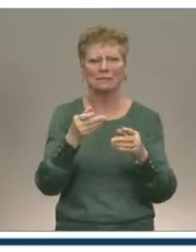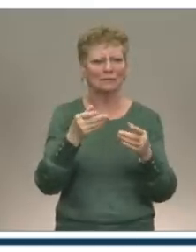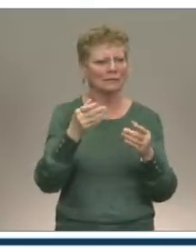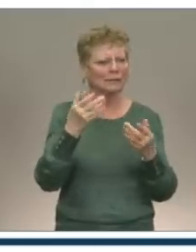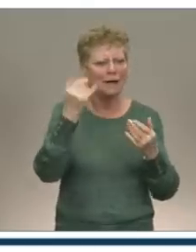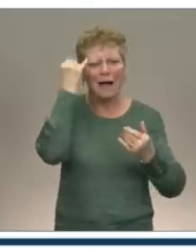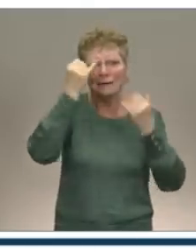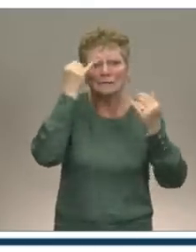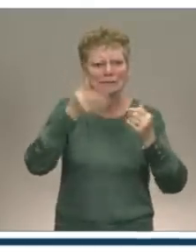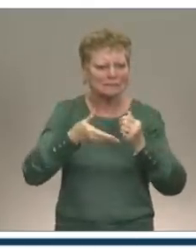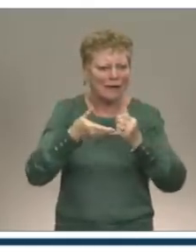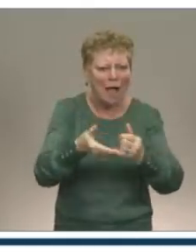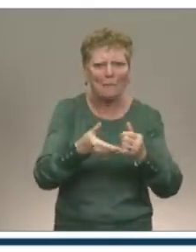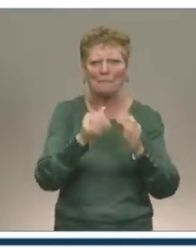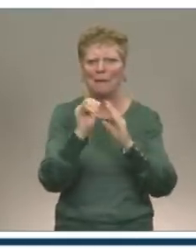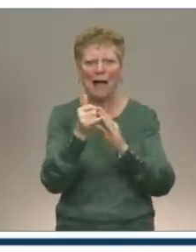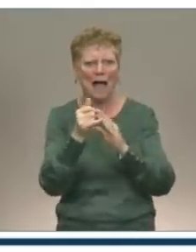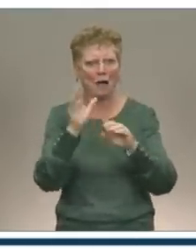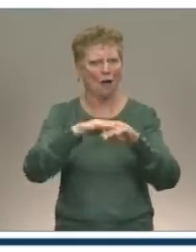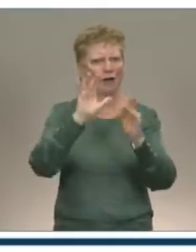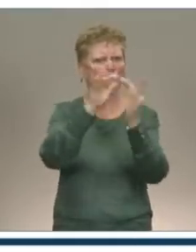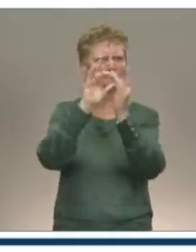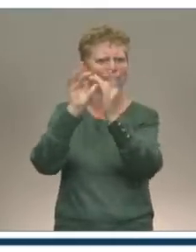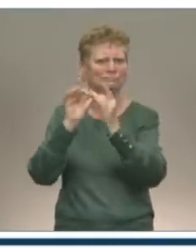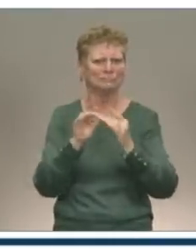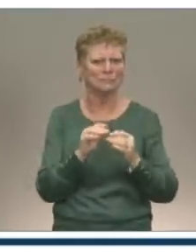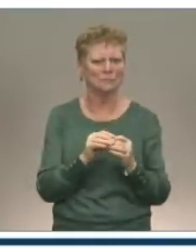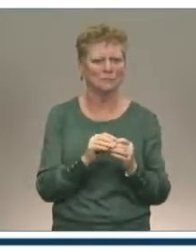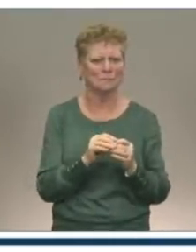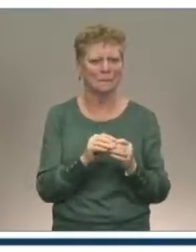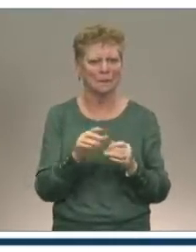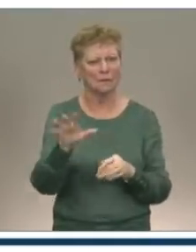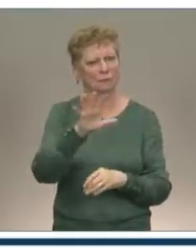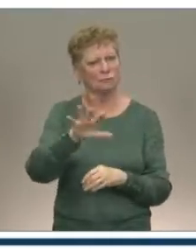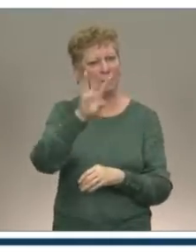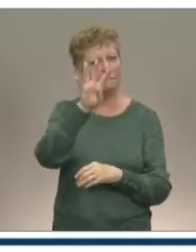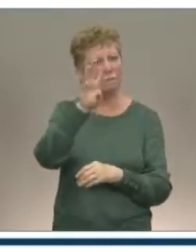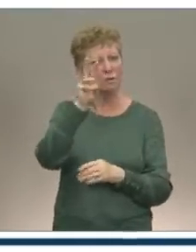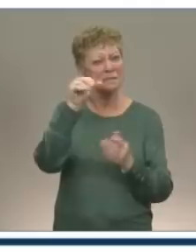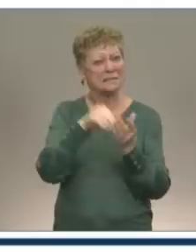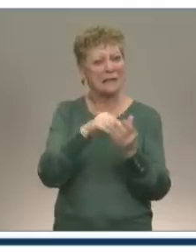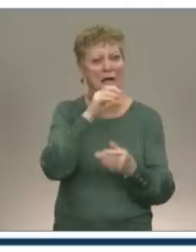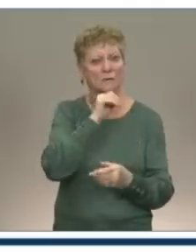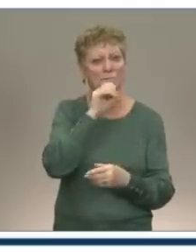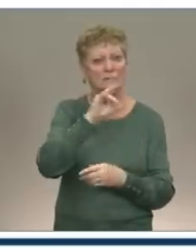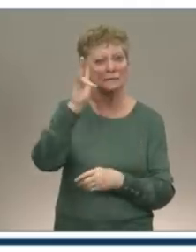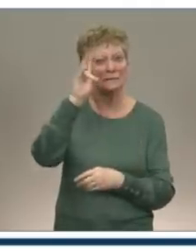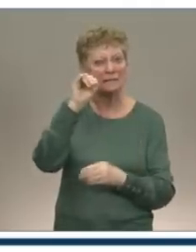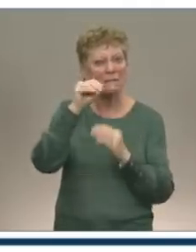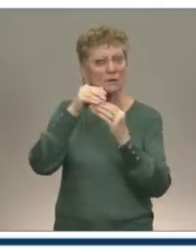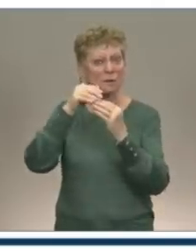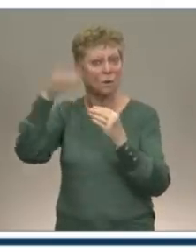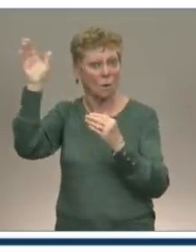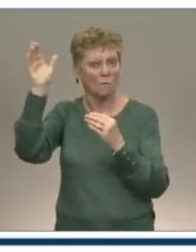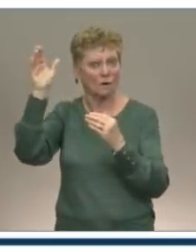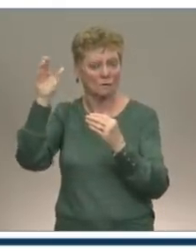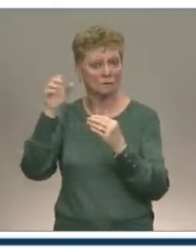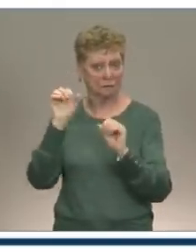this of the almost 46 000 people aged 70 and older who are currently eligible to get a booster dose